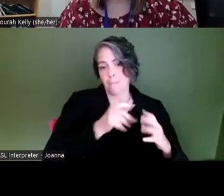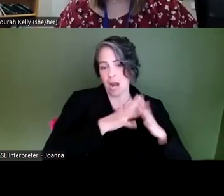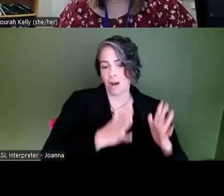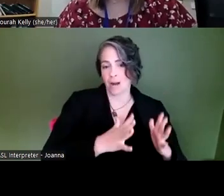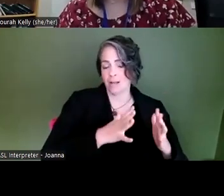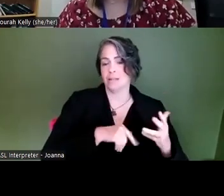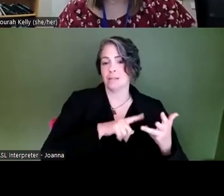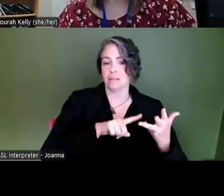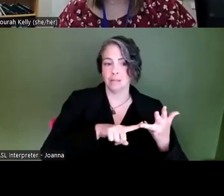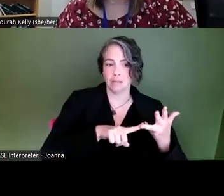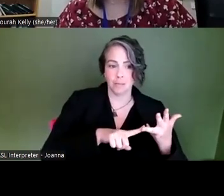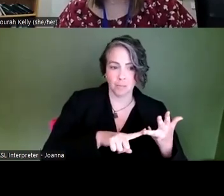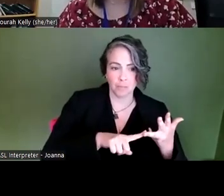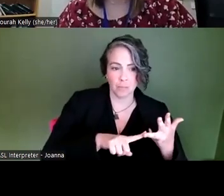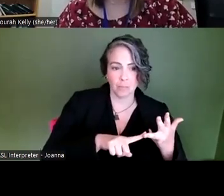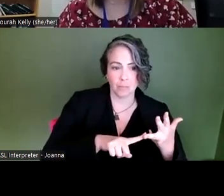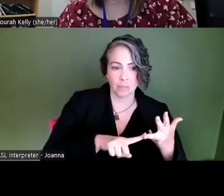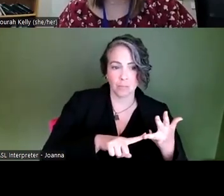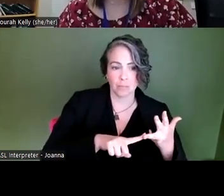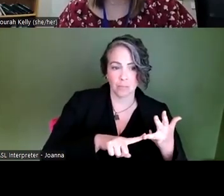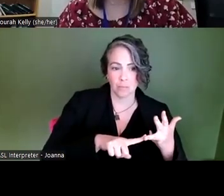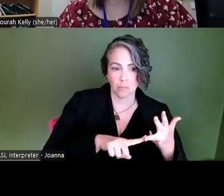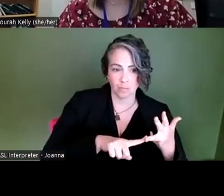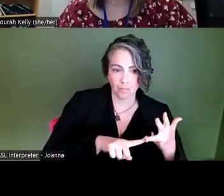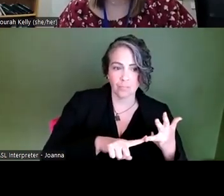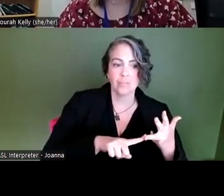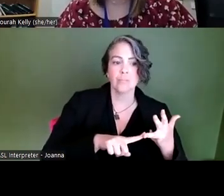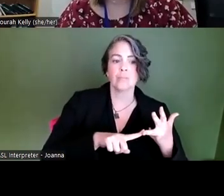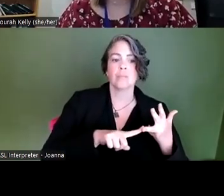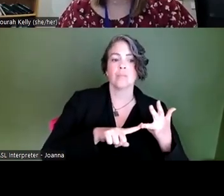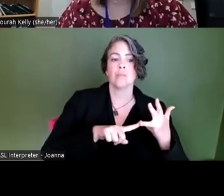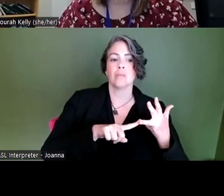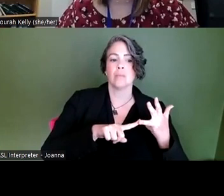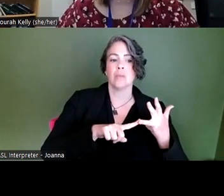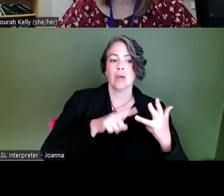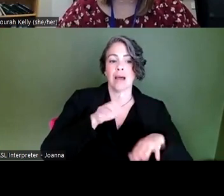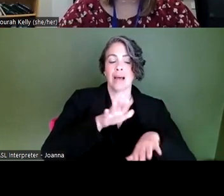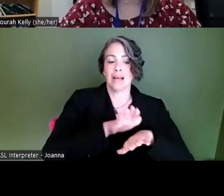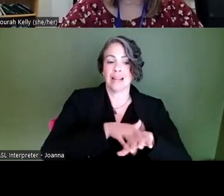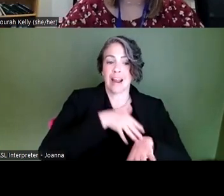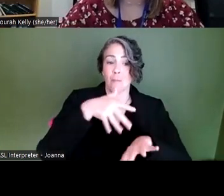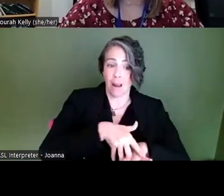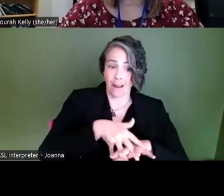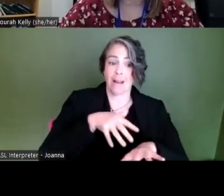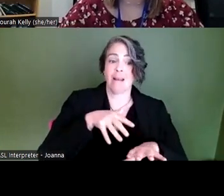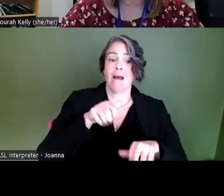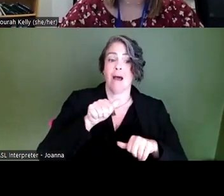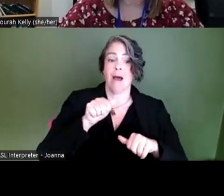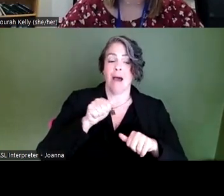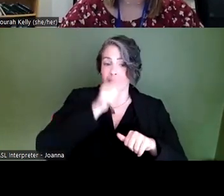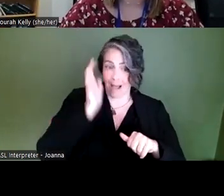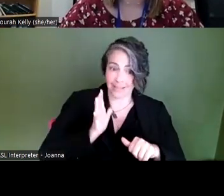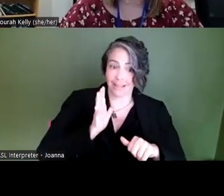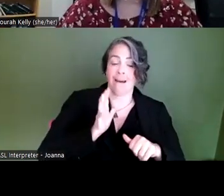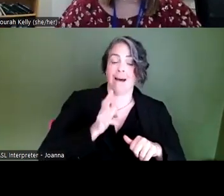and Native American, Alaska Native, and Pacific Islanders compared to white non-Hispanic adults.